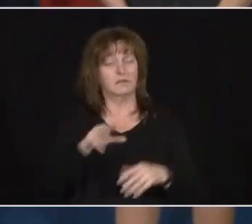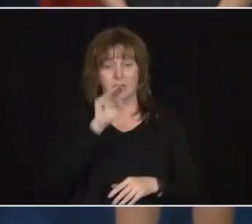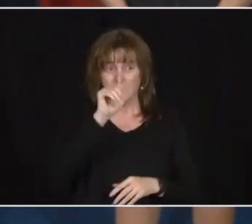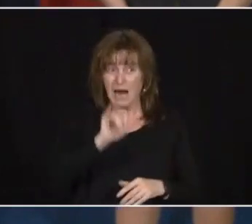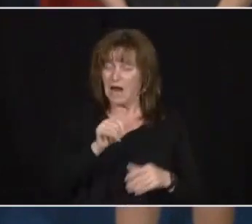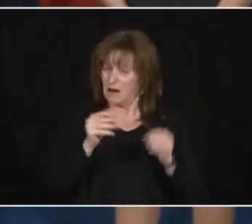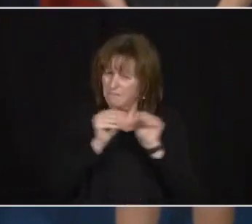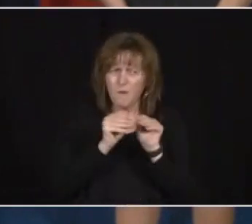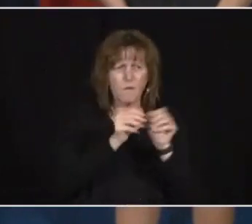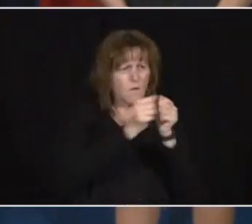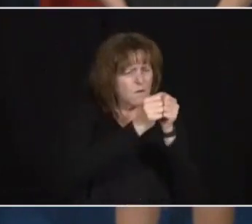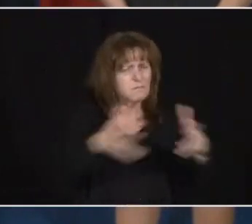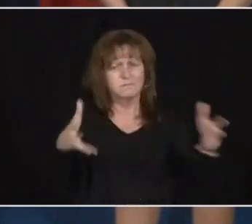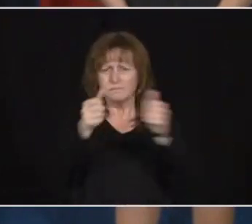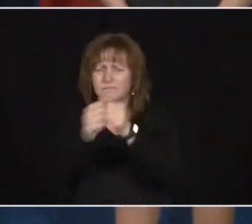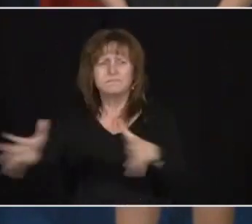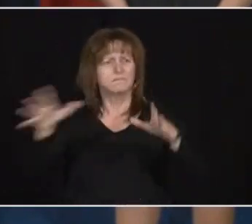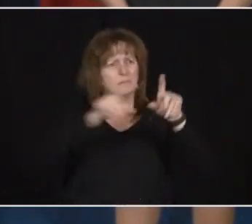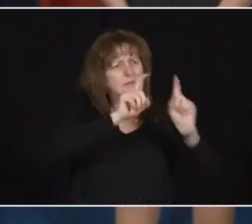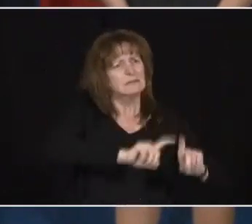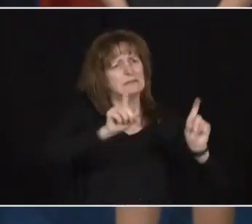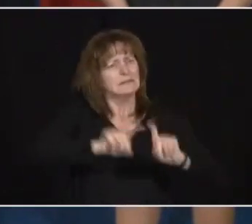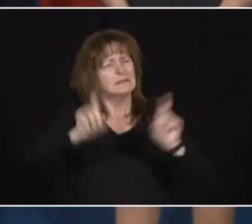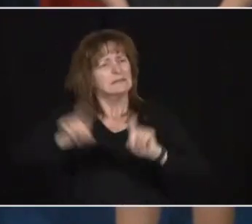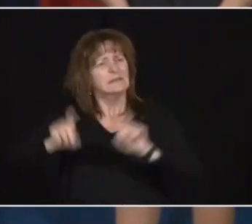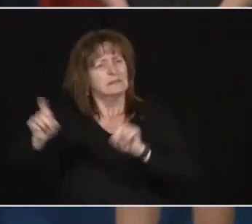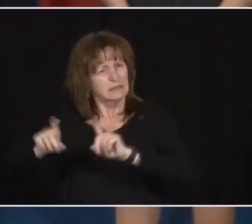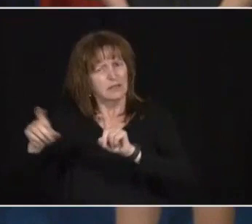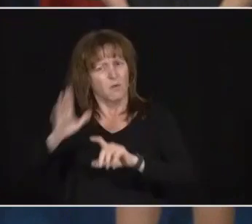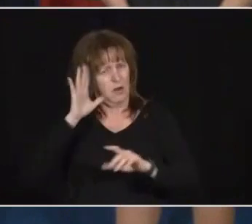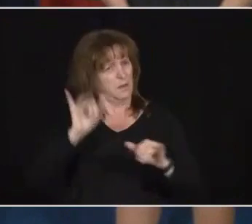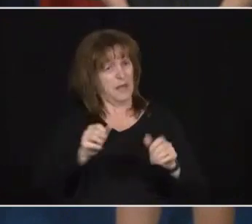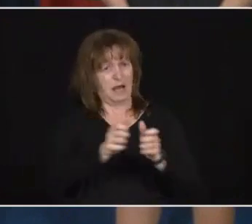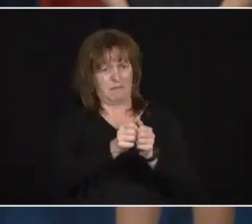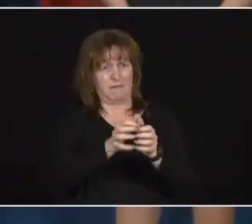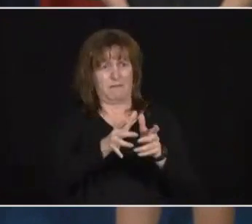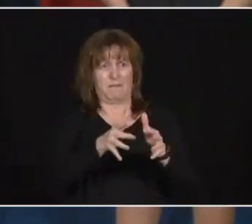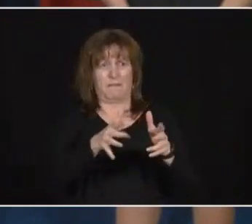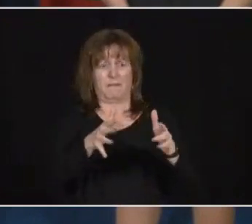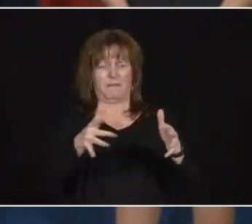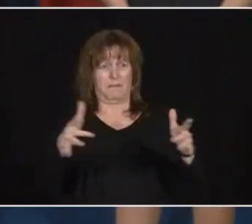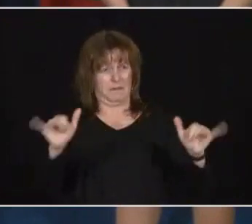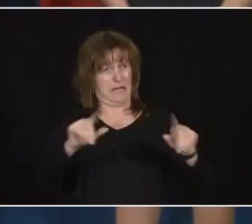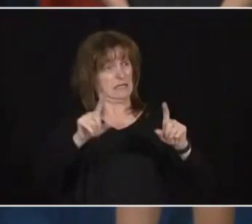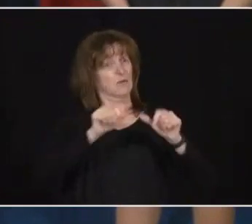will see a difference. We're going to make sure we continue increasing the testing.